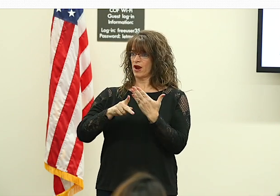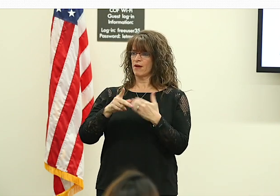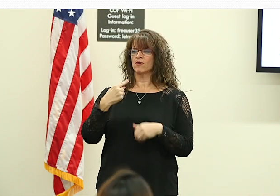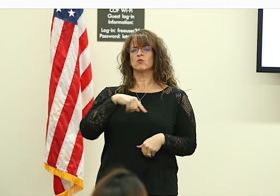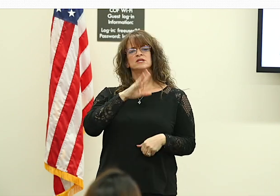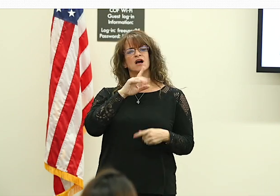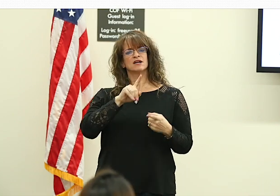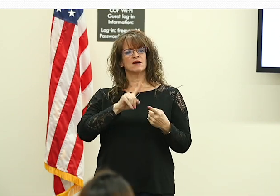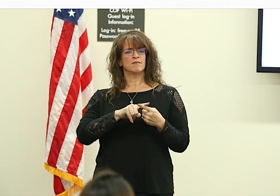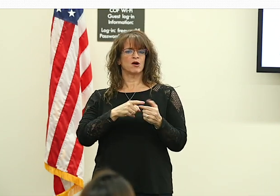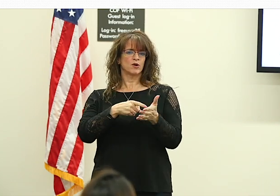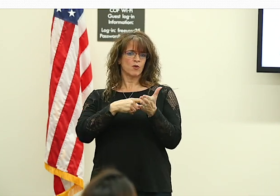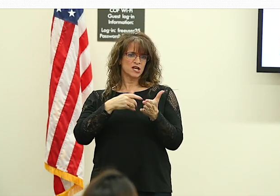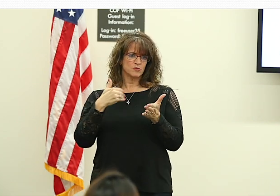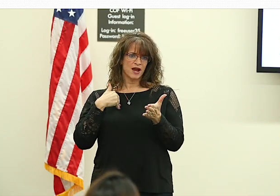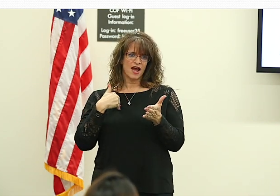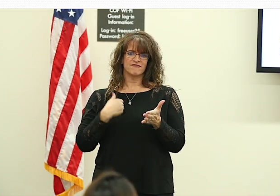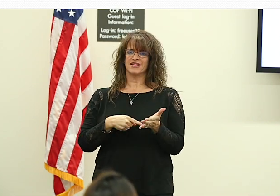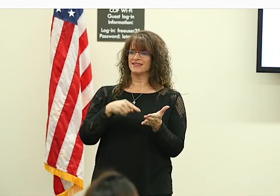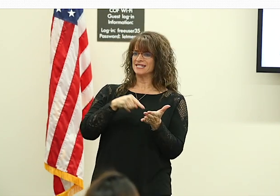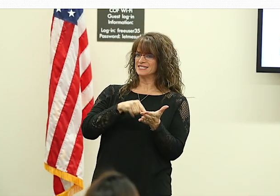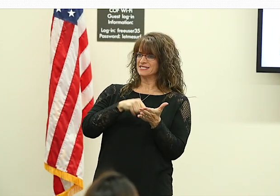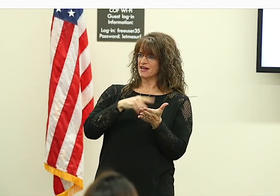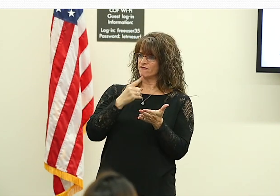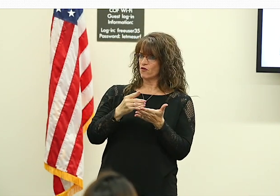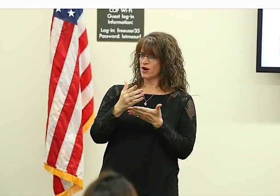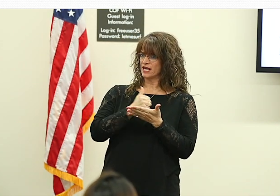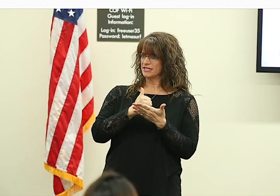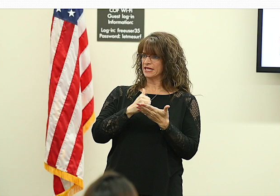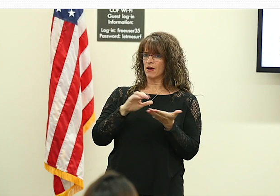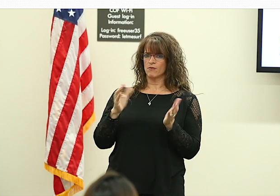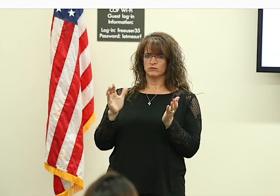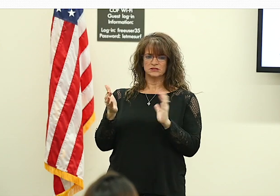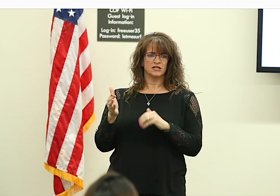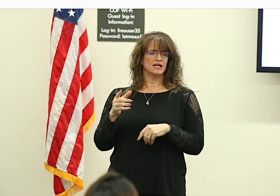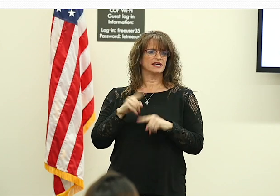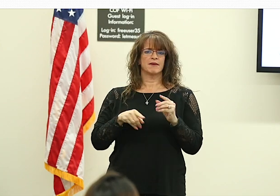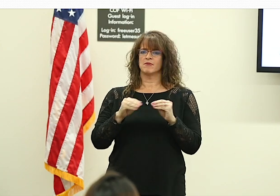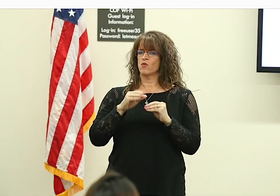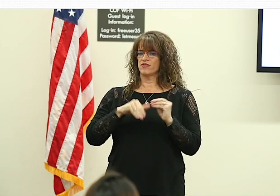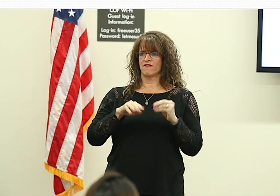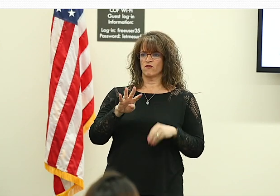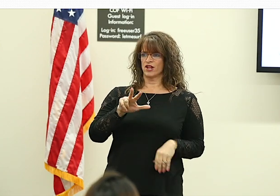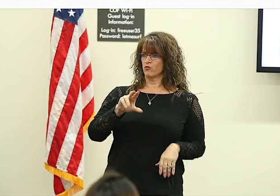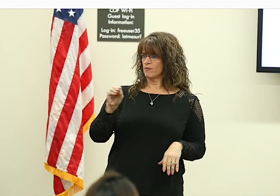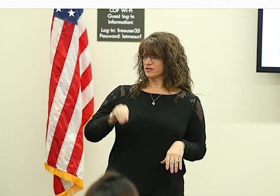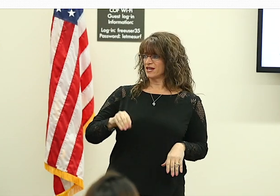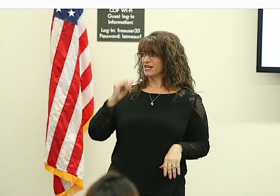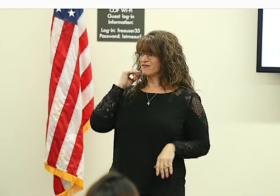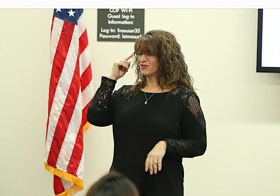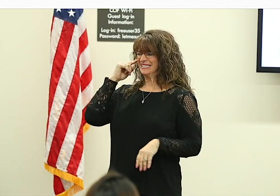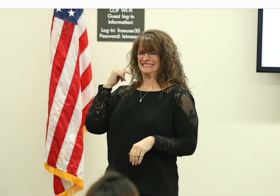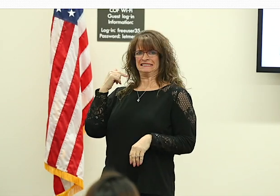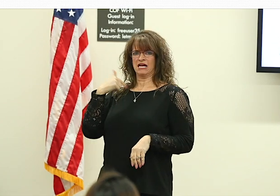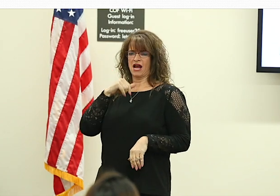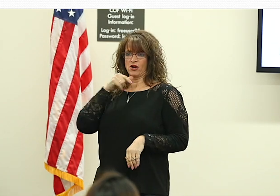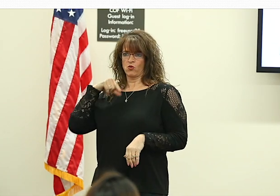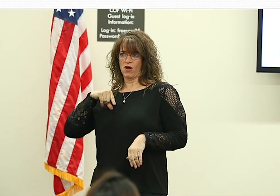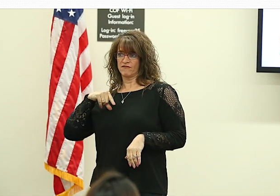and the debt to income can't be more than 43%. If you think you don't qualify, Habitat does have